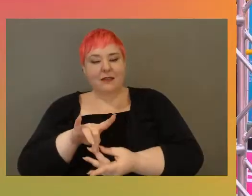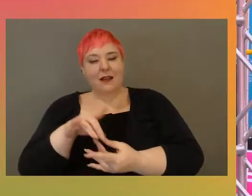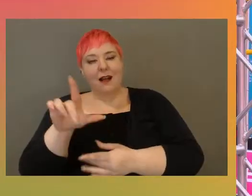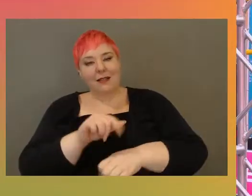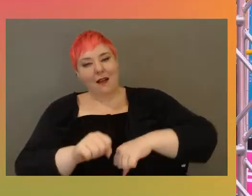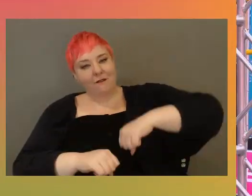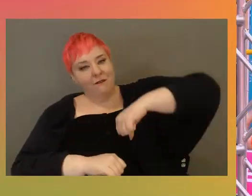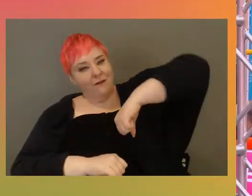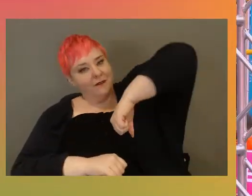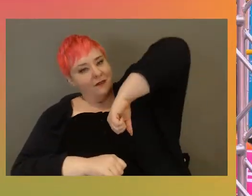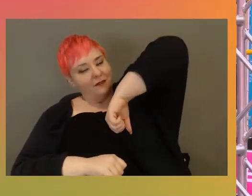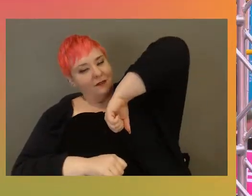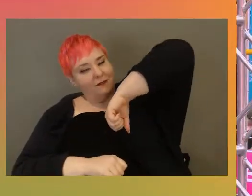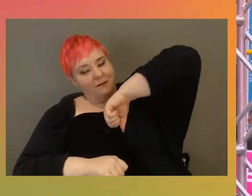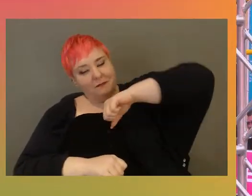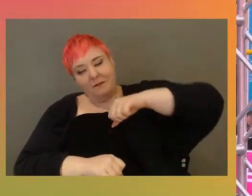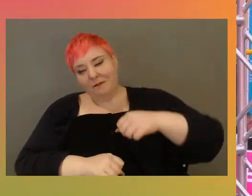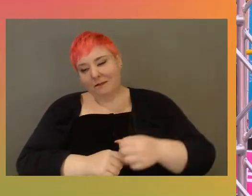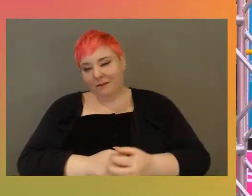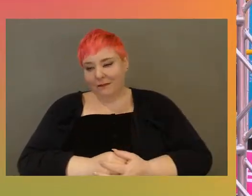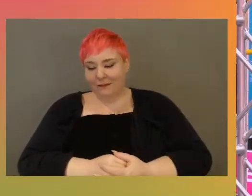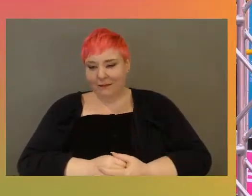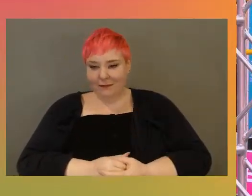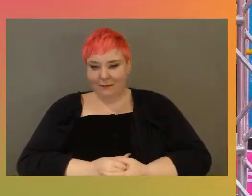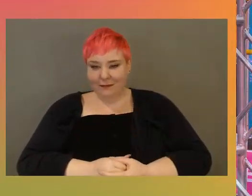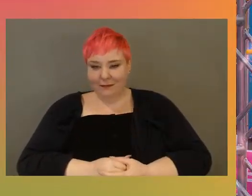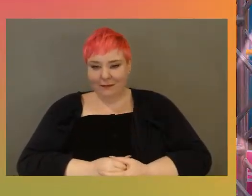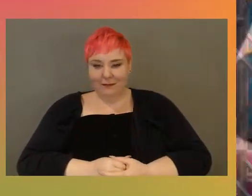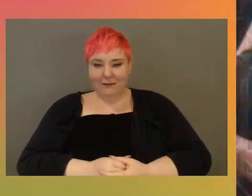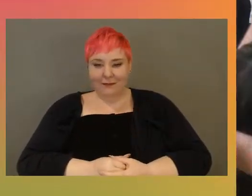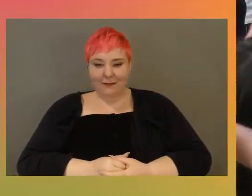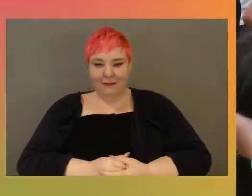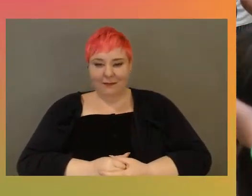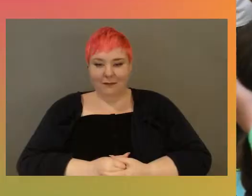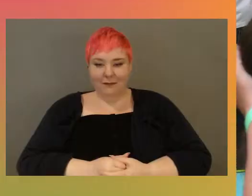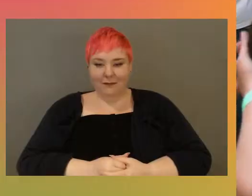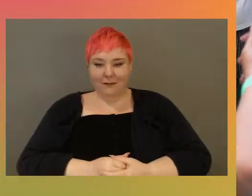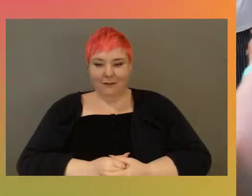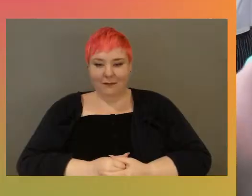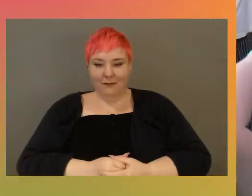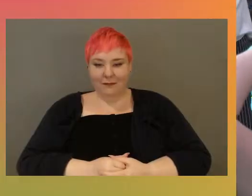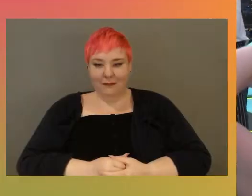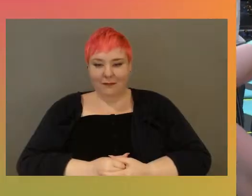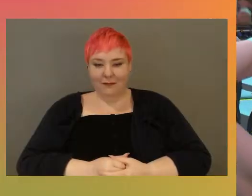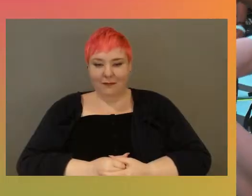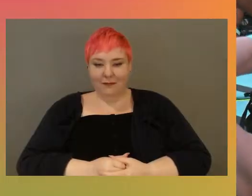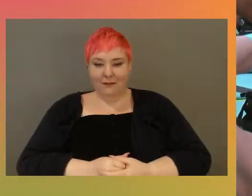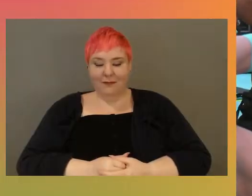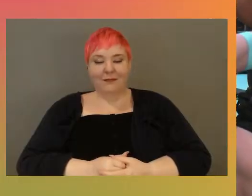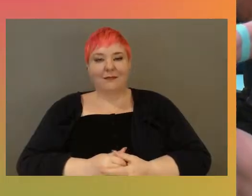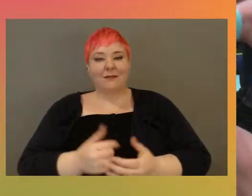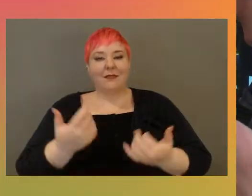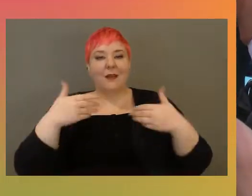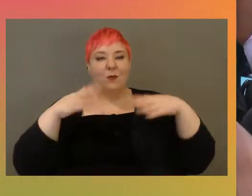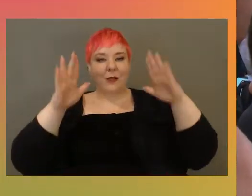MOVE YOUR RIGHT ELBOW UP TO THE